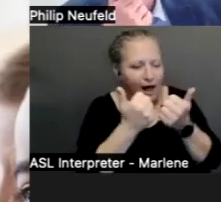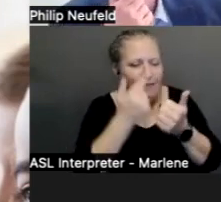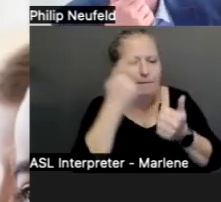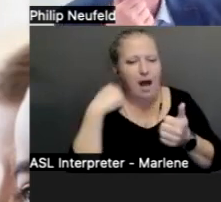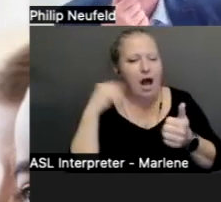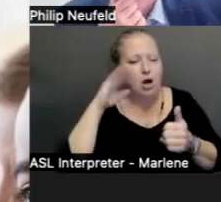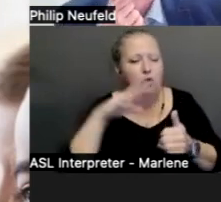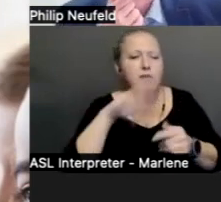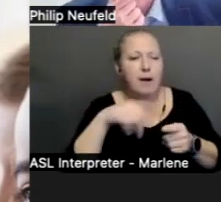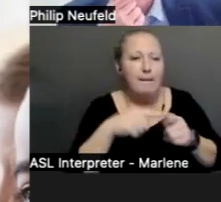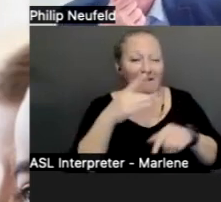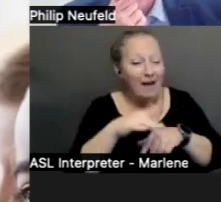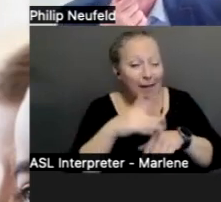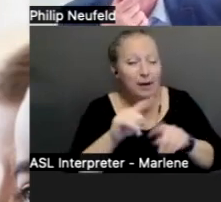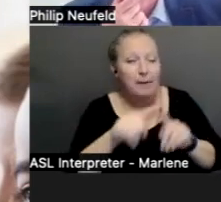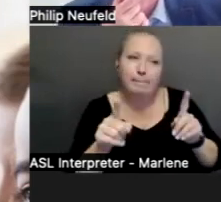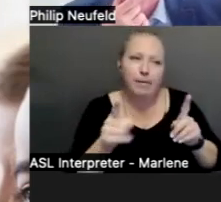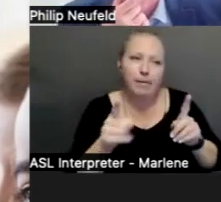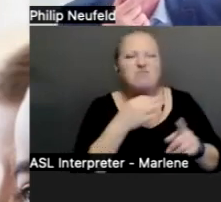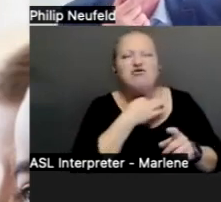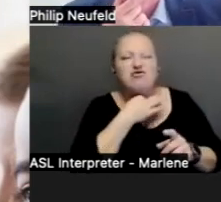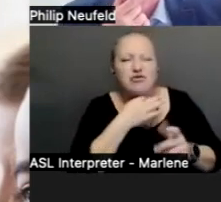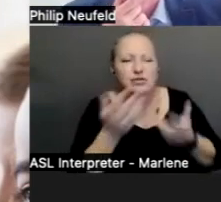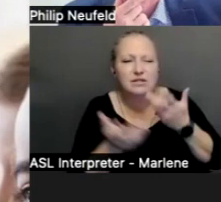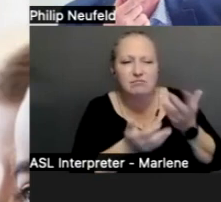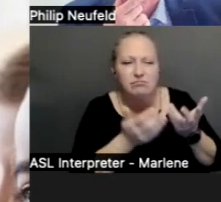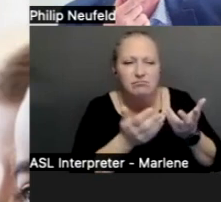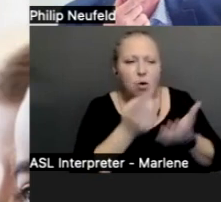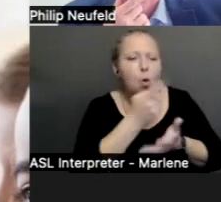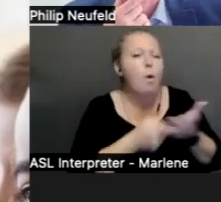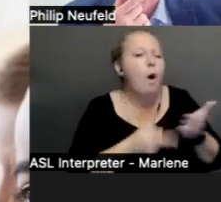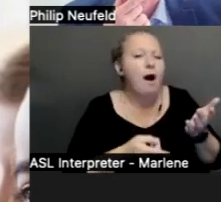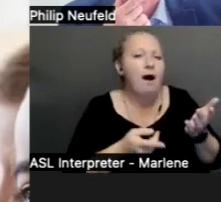talking kind of about availability, but I'm also really curious on what sort of you know,